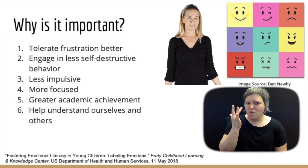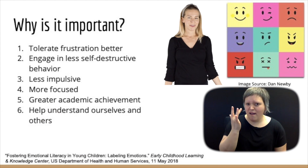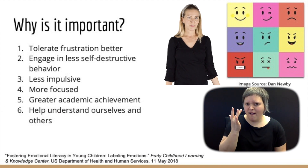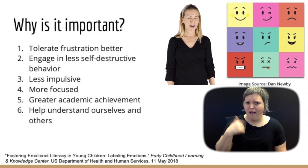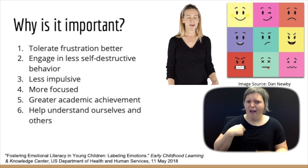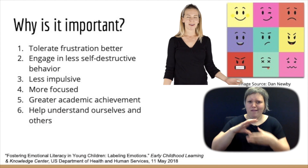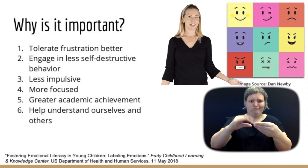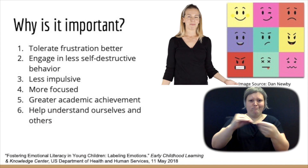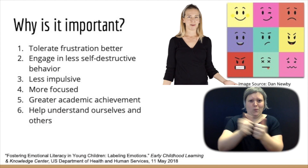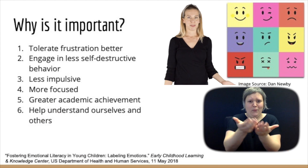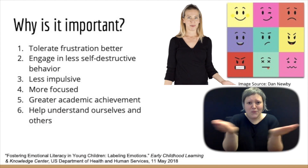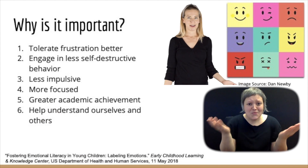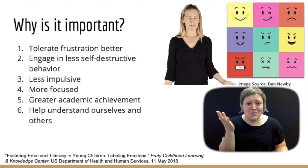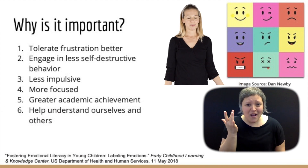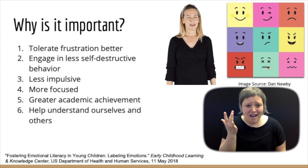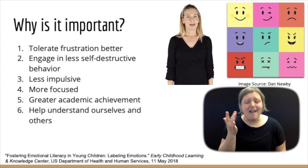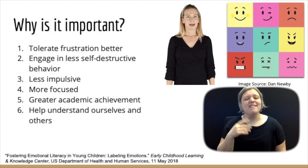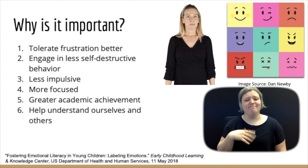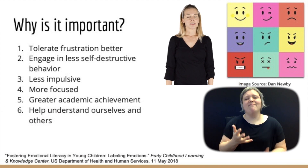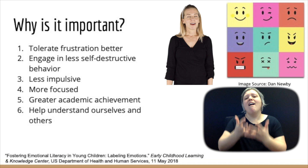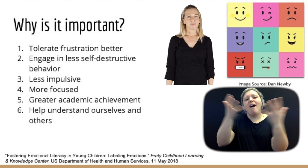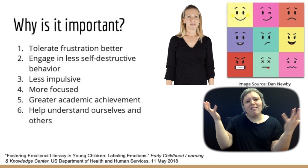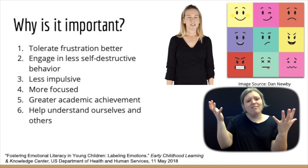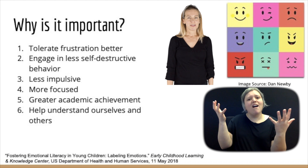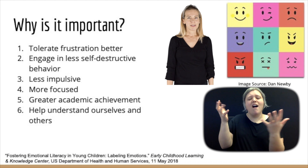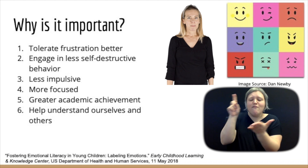Why am I talking about it with you right now? There's a lot of research on this topic.